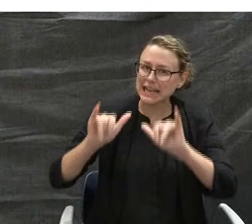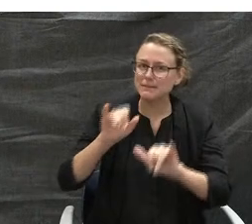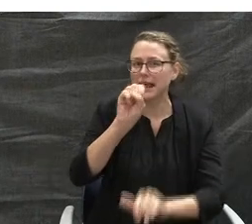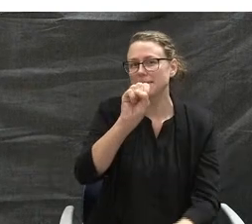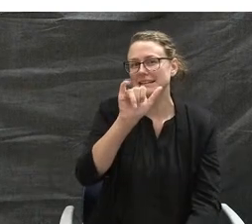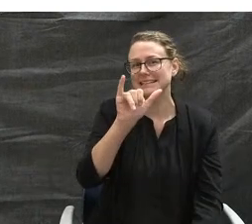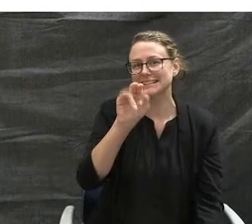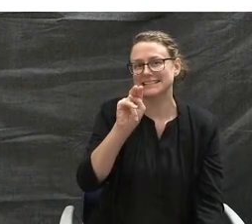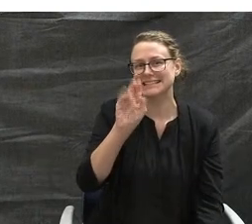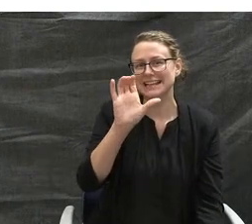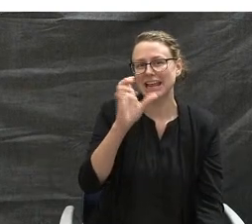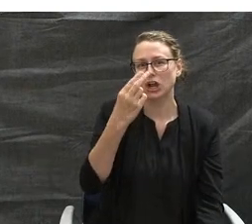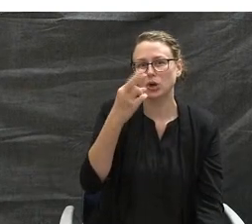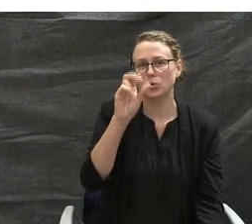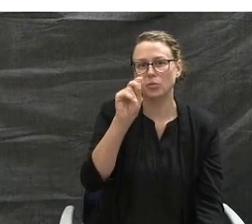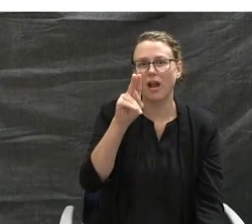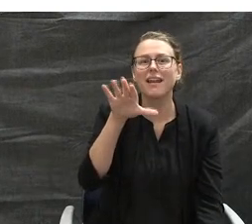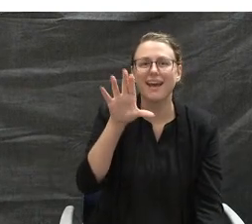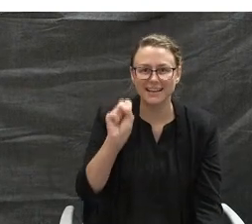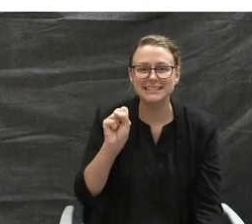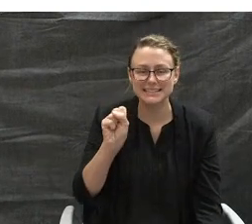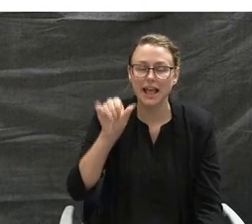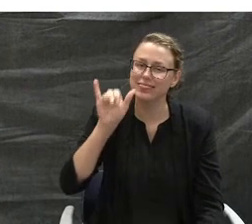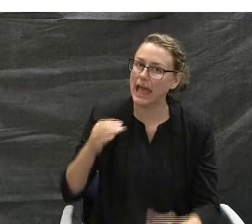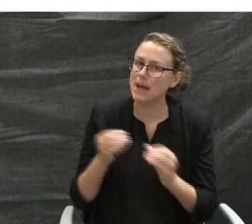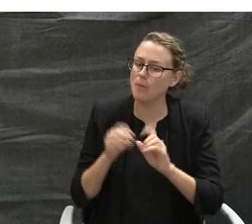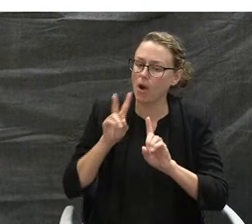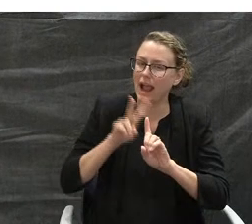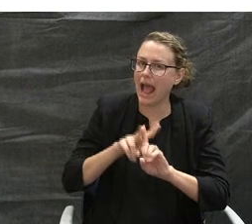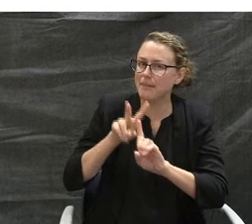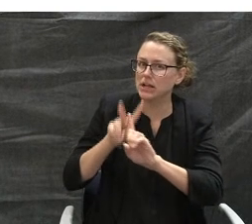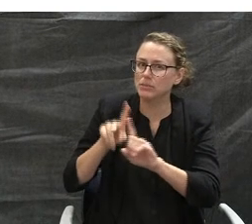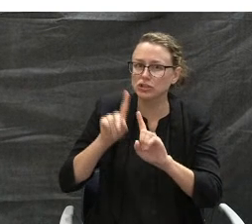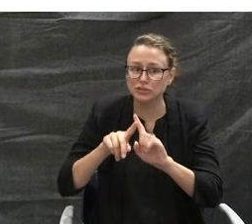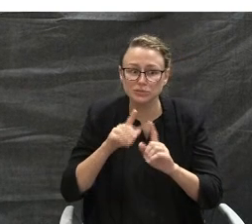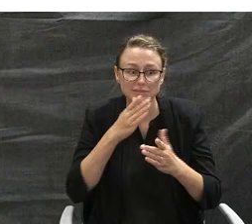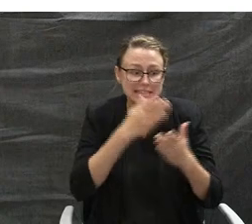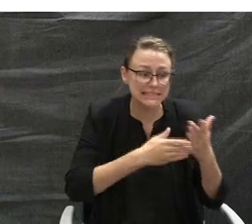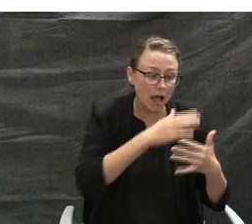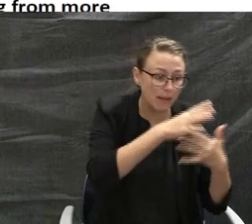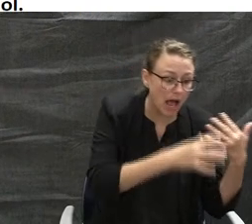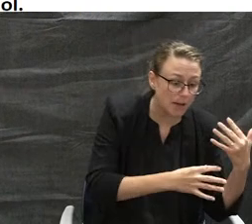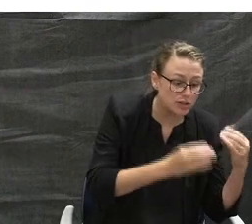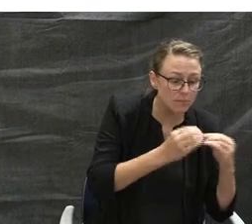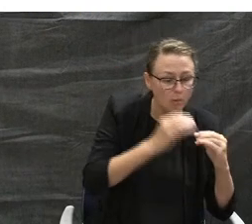That was more applicable to some of the options than others, but we will be using that.